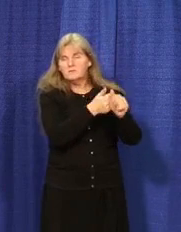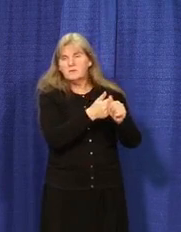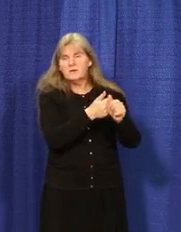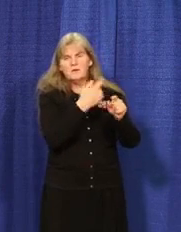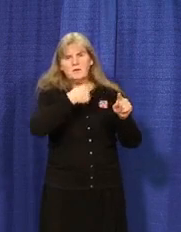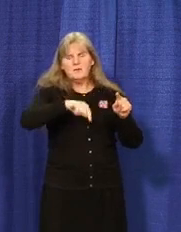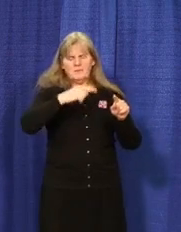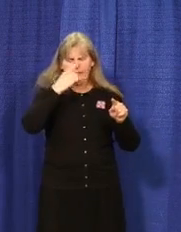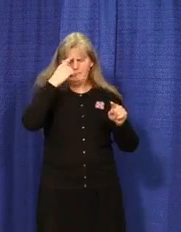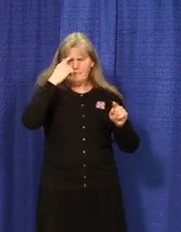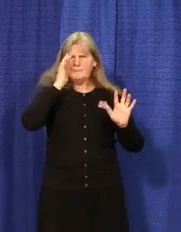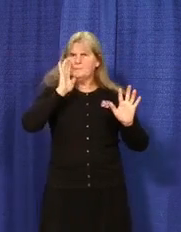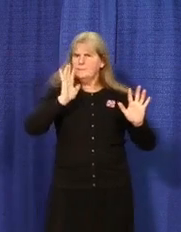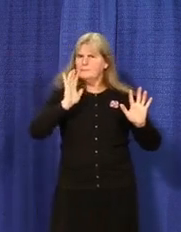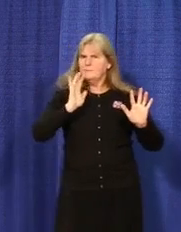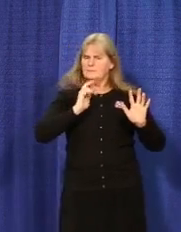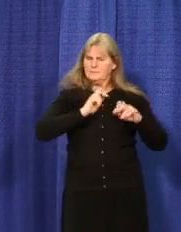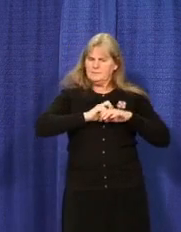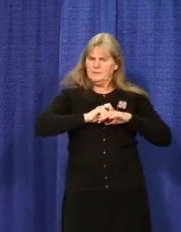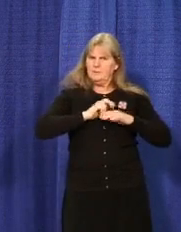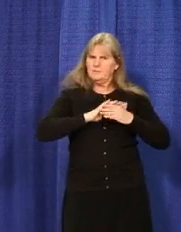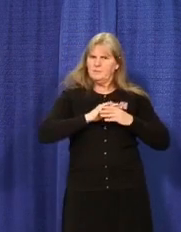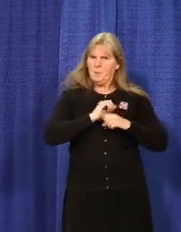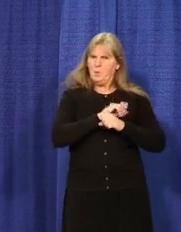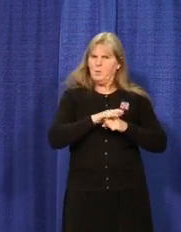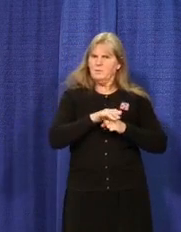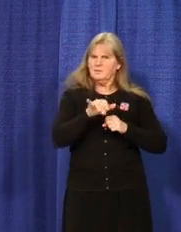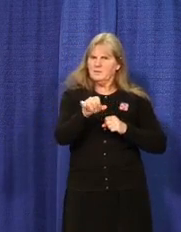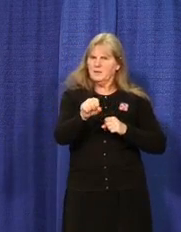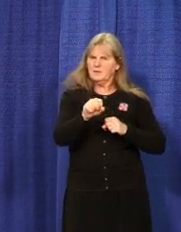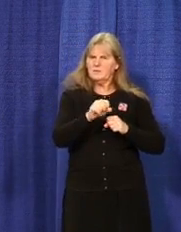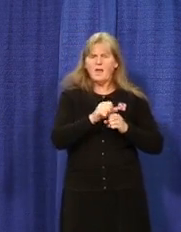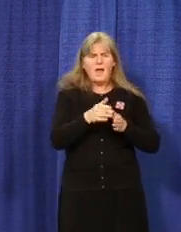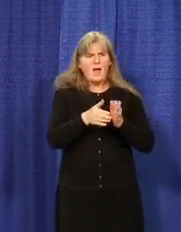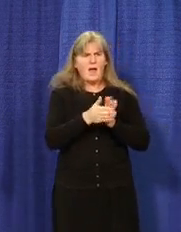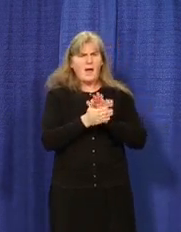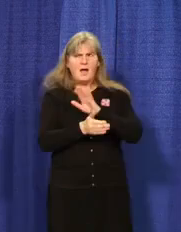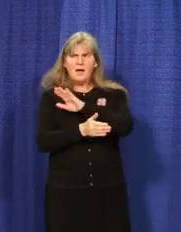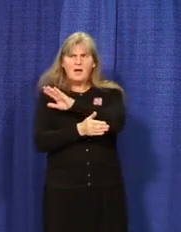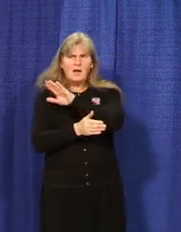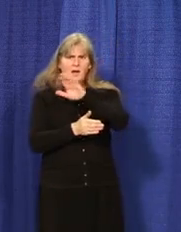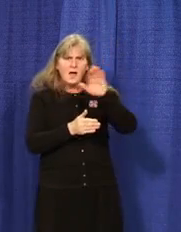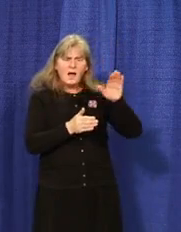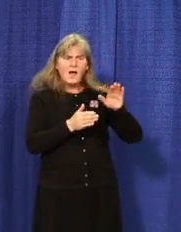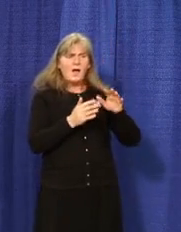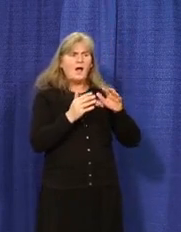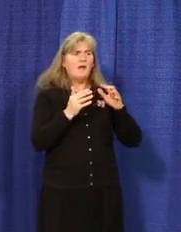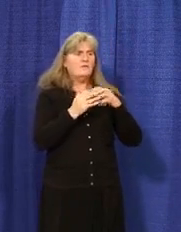The fear of COVID. And we ask, if your fear is based upon the science in we can